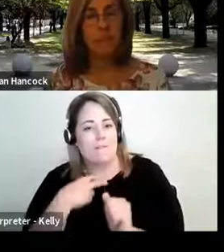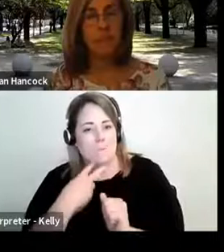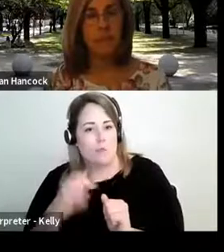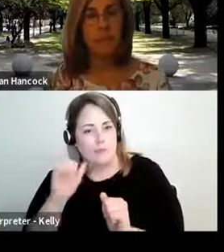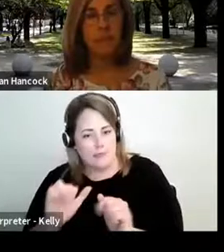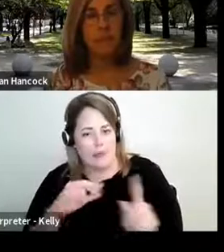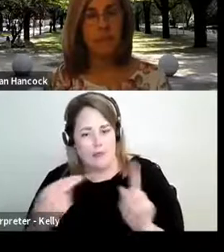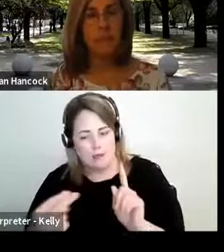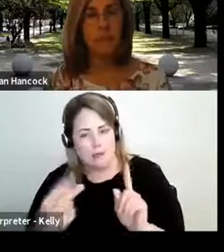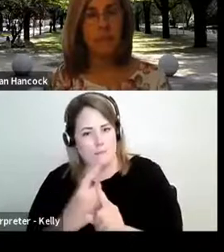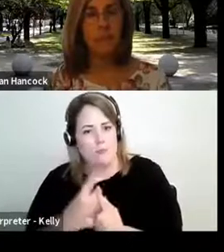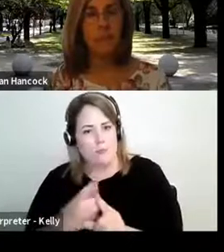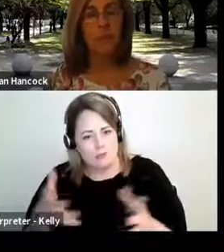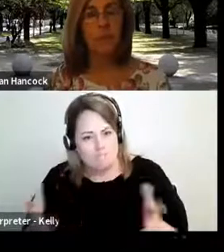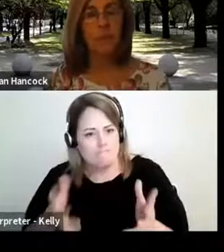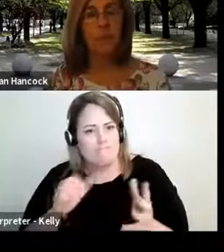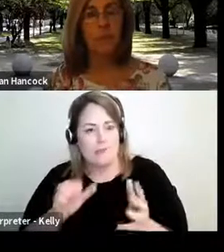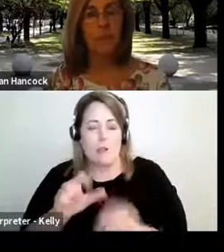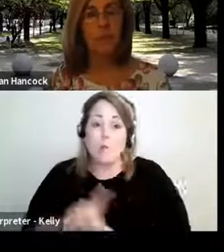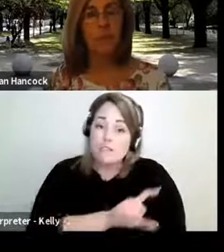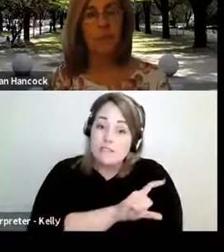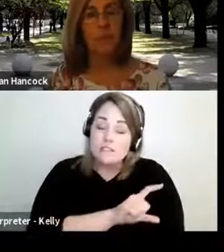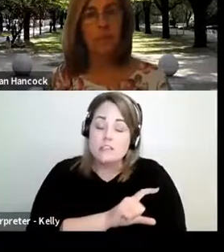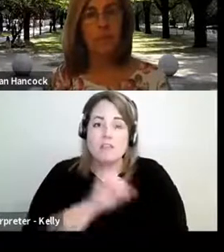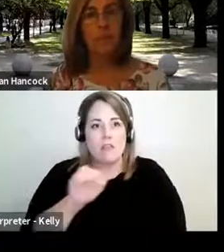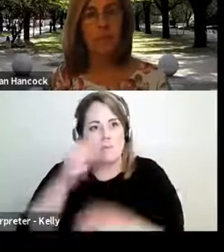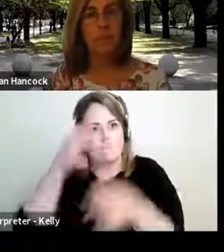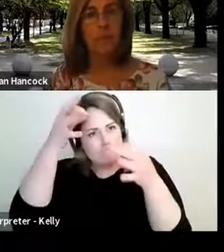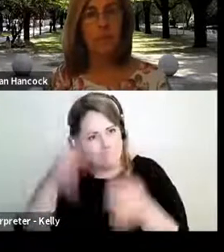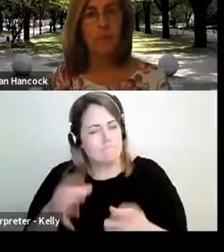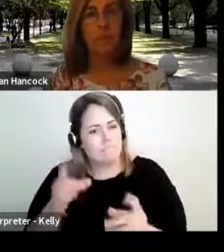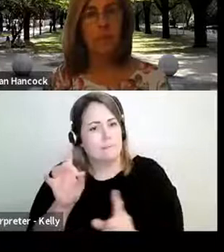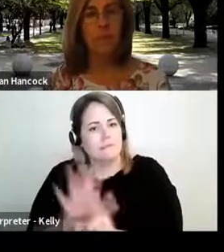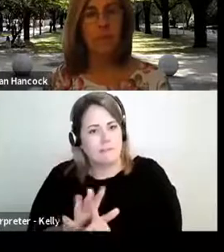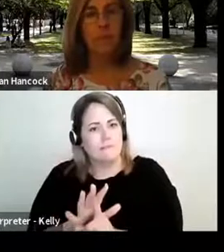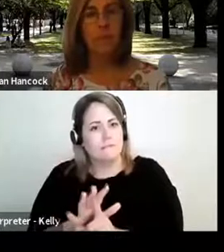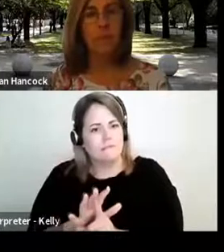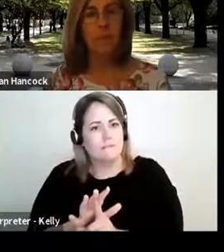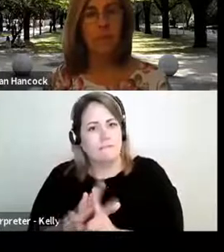confidence, that agency, that ability to navigate the system eventually on their own.